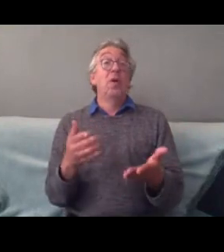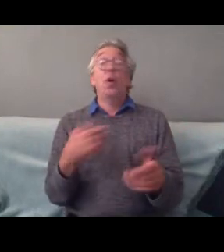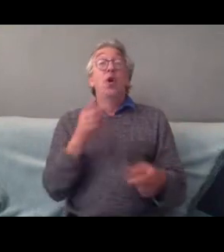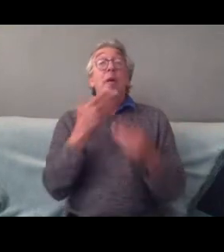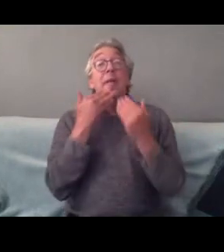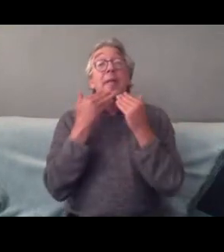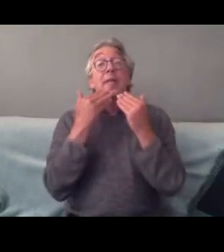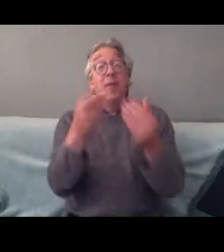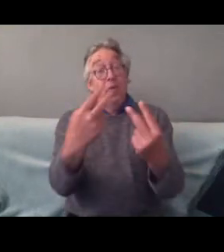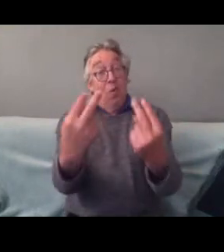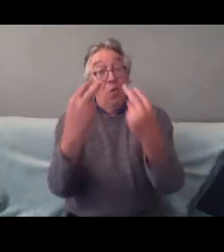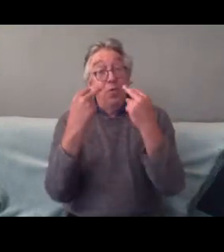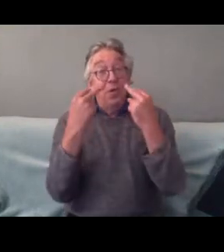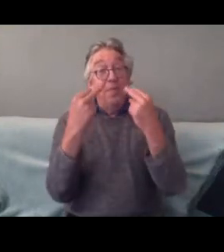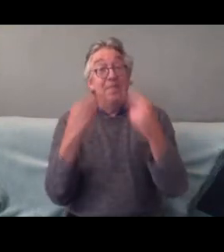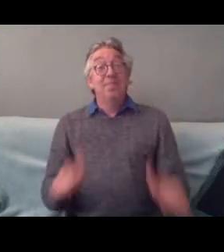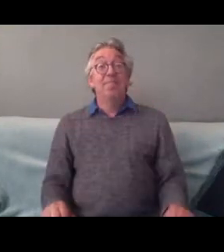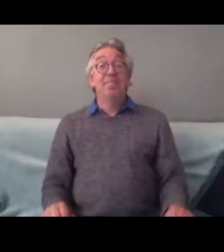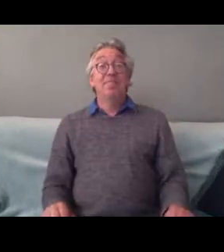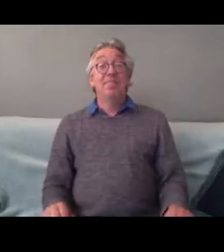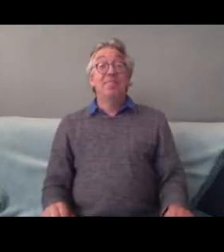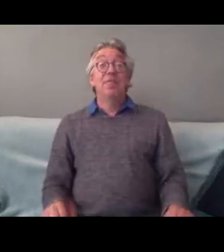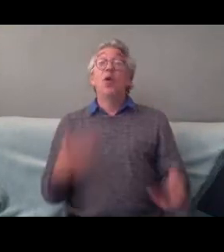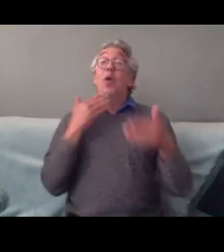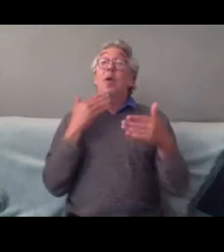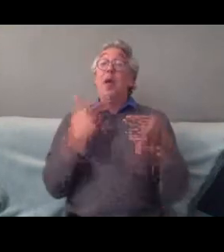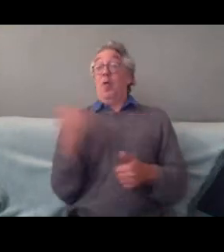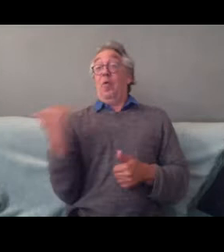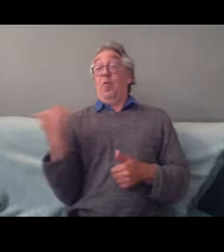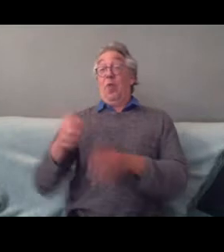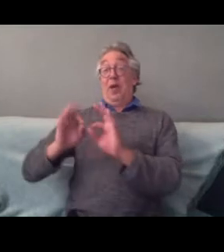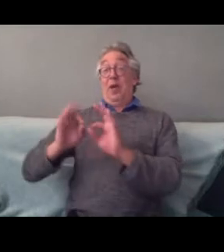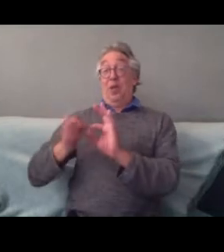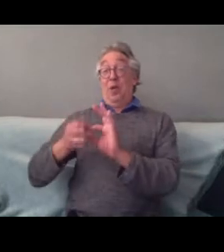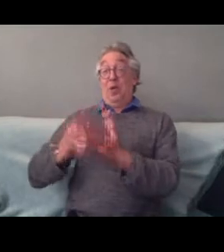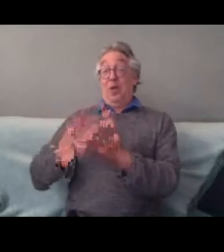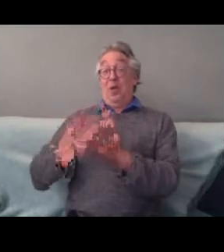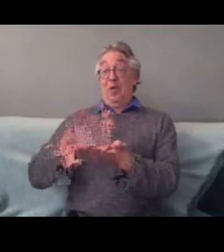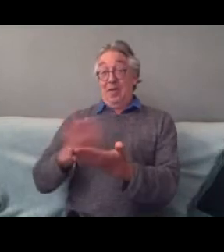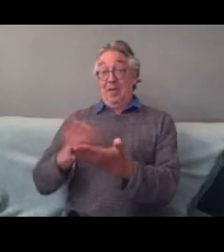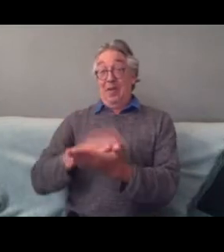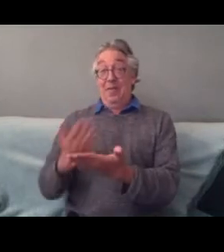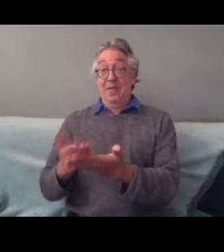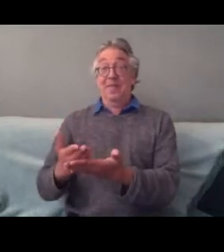Thank you for the interpreter, who I believe .